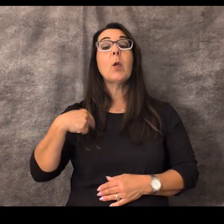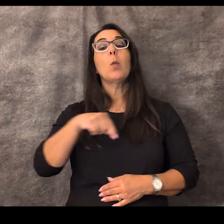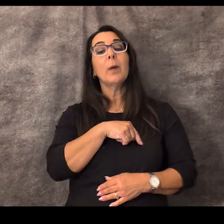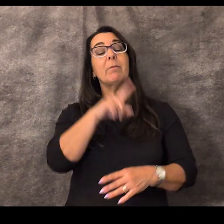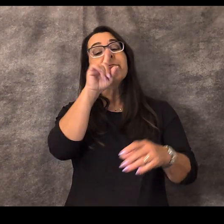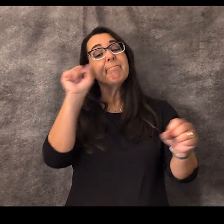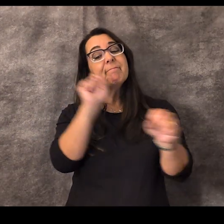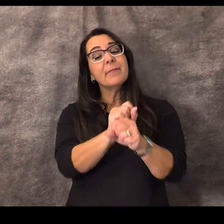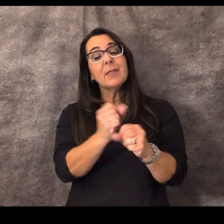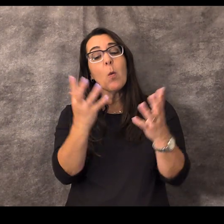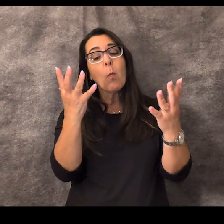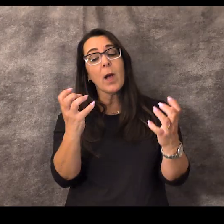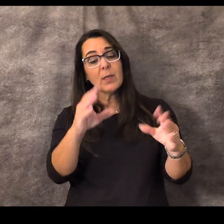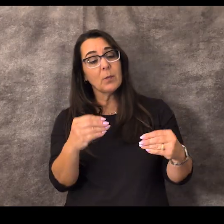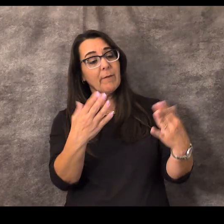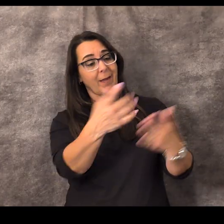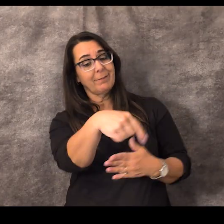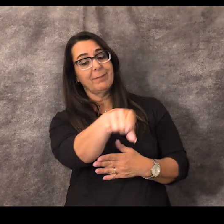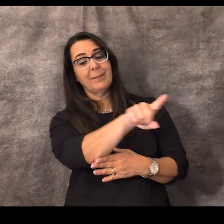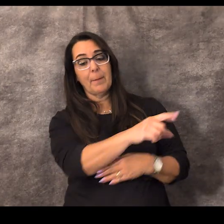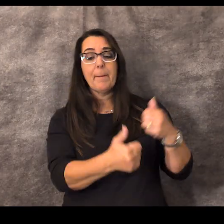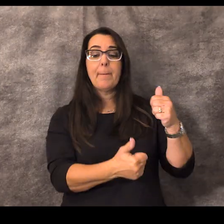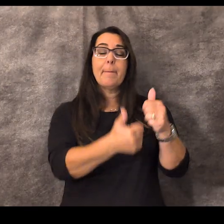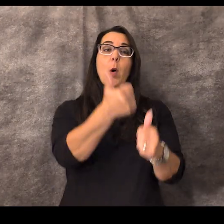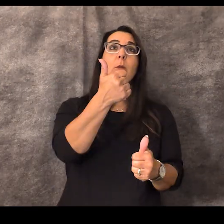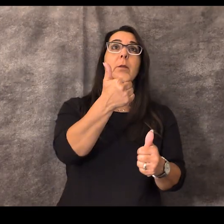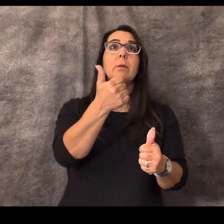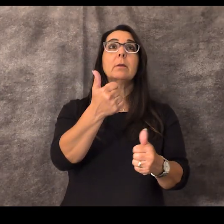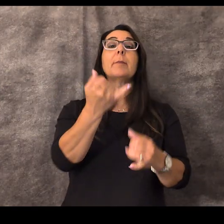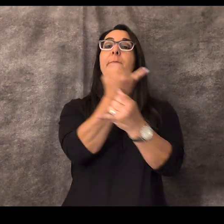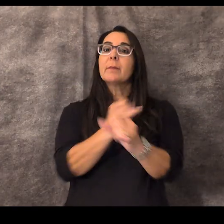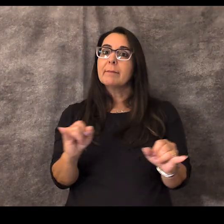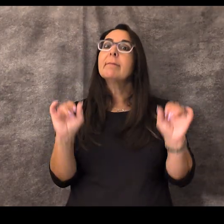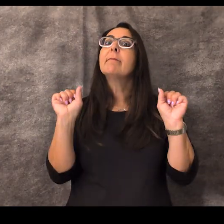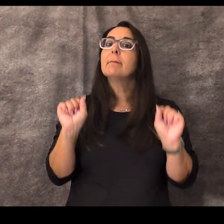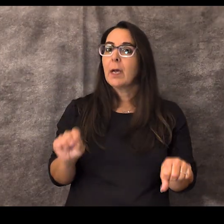to give the conservatees the most autonomy possible.